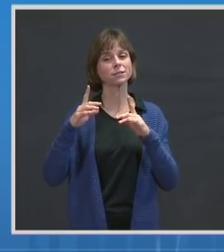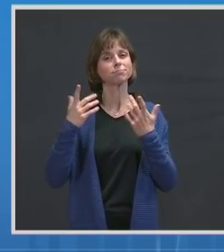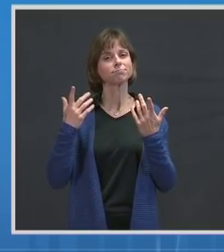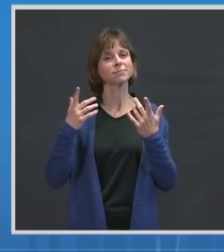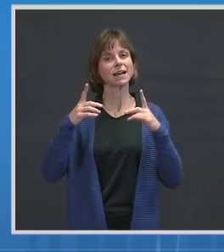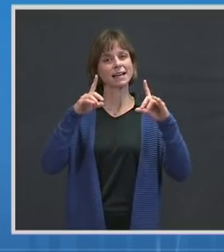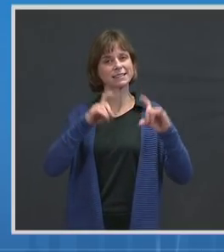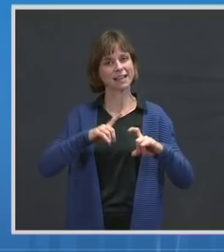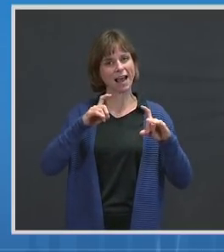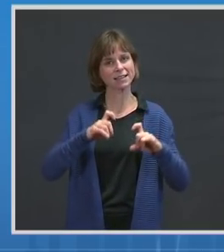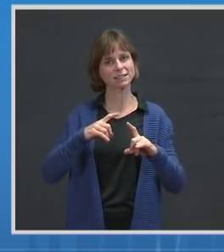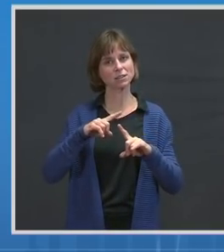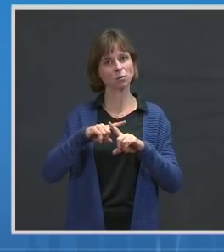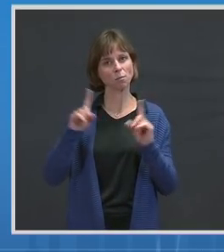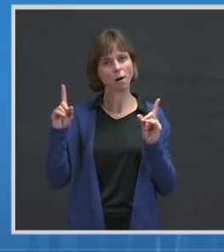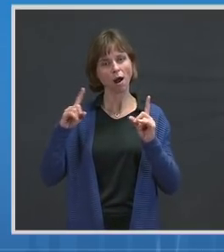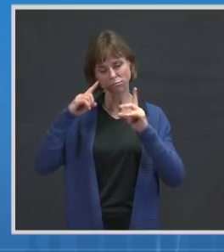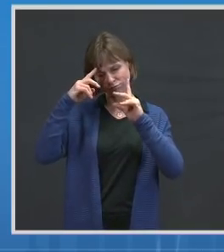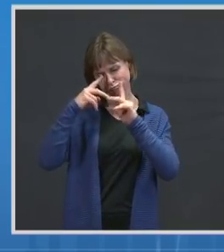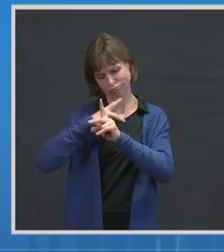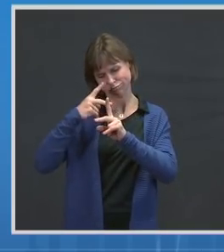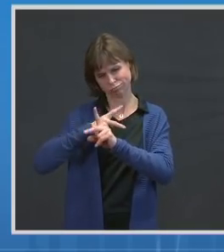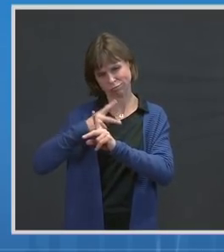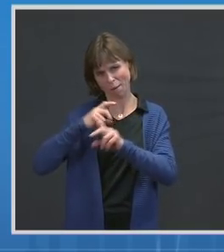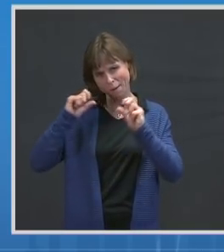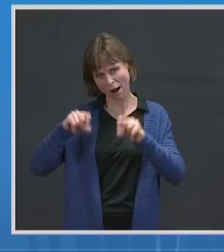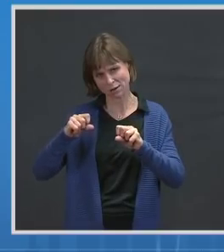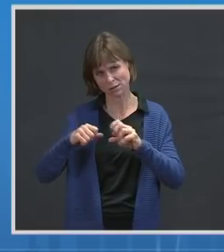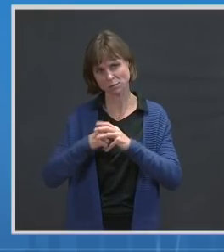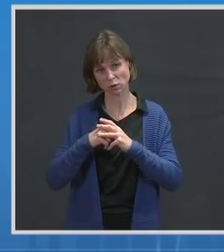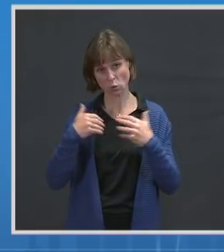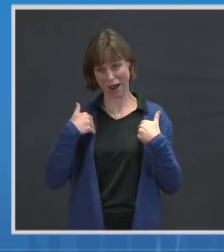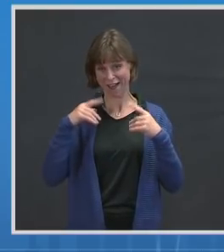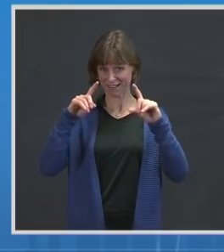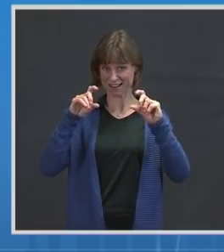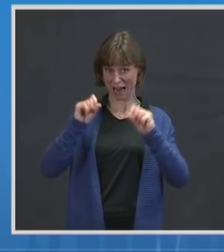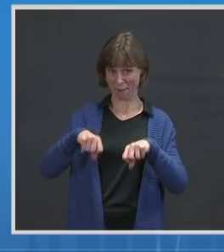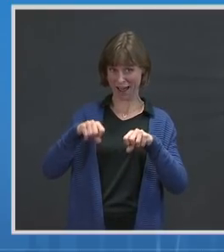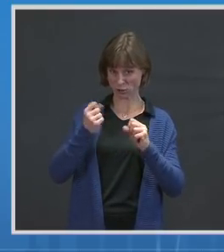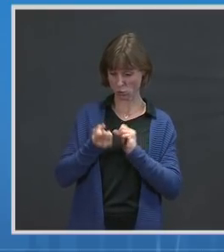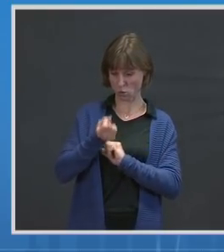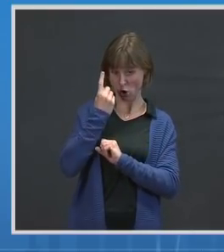we need the computational capacity, the analytic capacity to understand the information that's coming in.